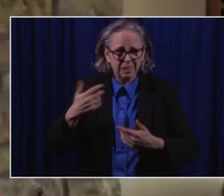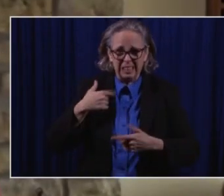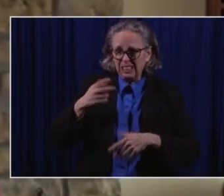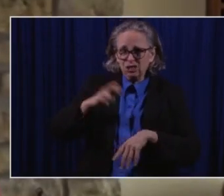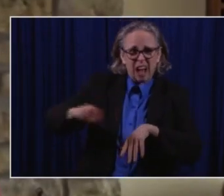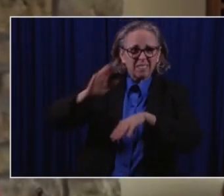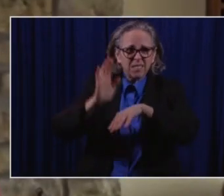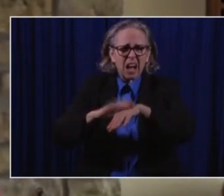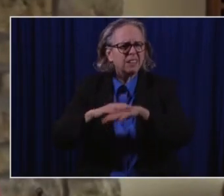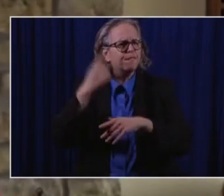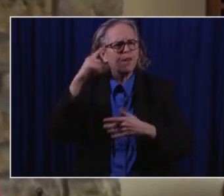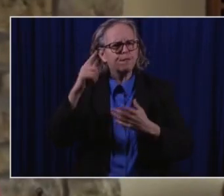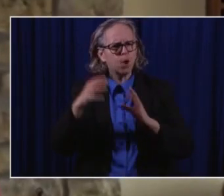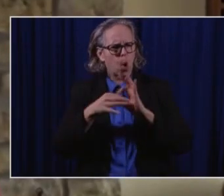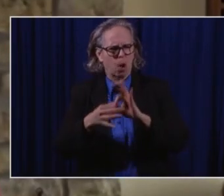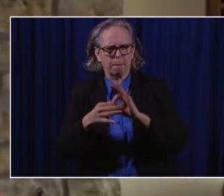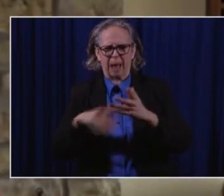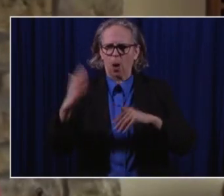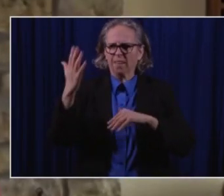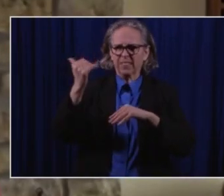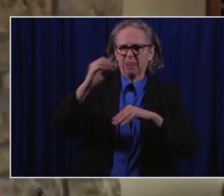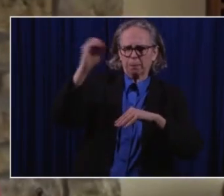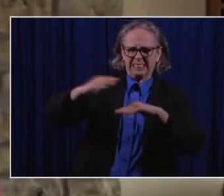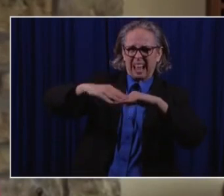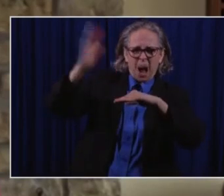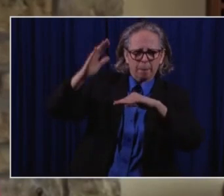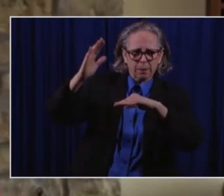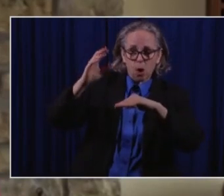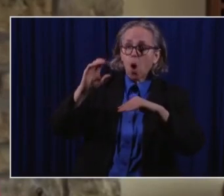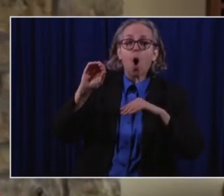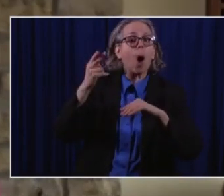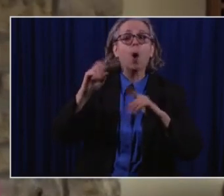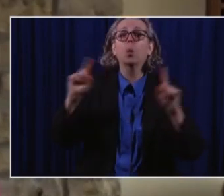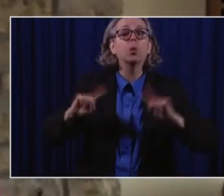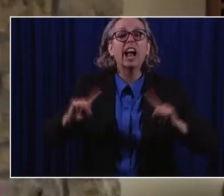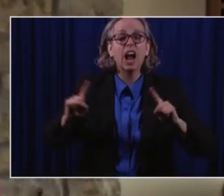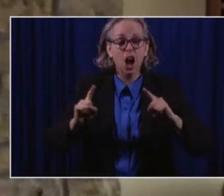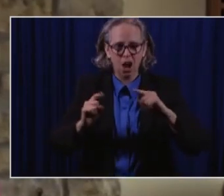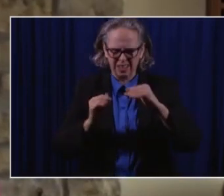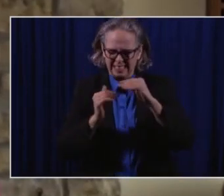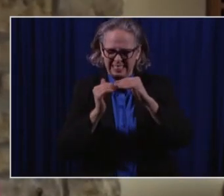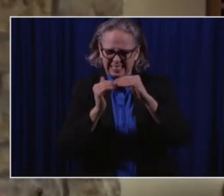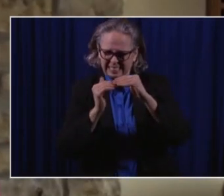comes out tomorrow, it will come out tomorrow. And just just a You know we're very close ourselves in Ohio to being at a point where we would